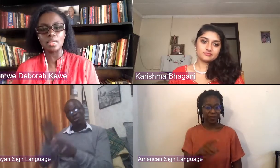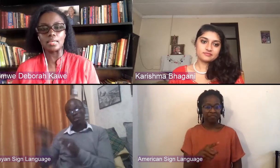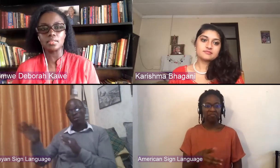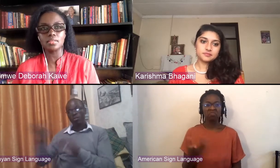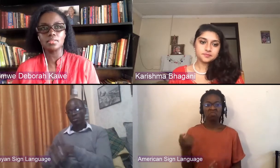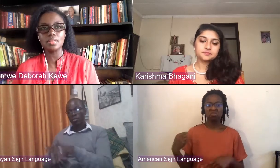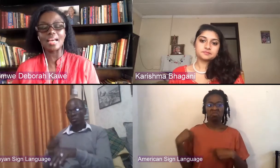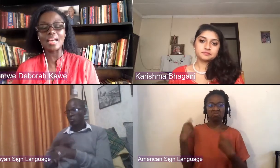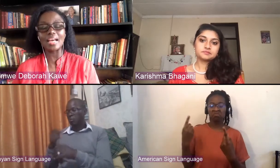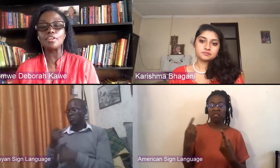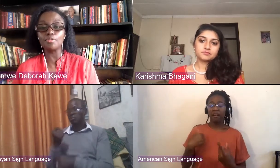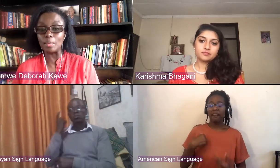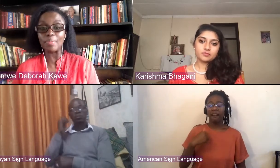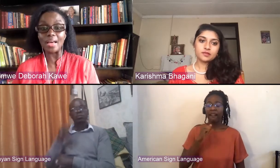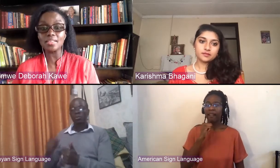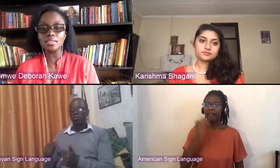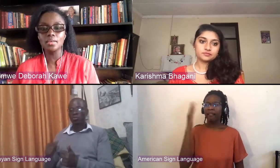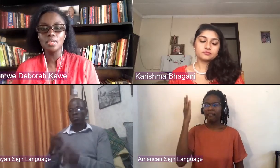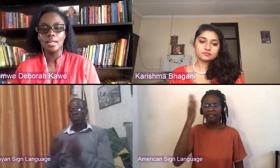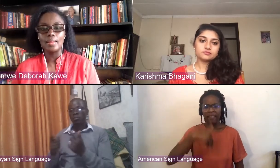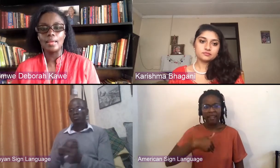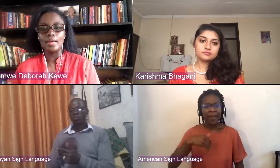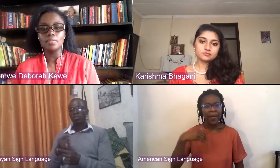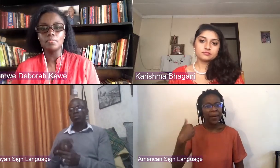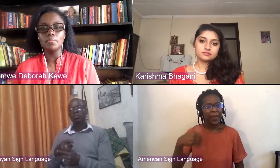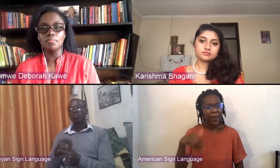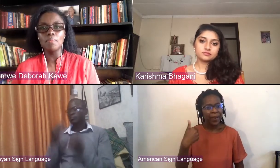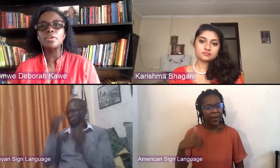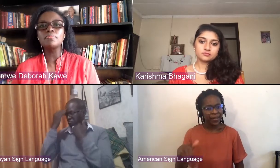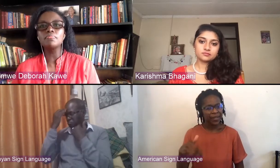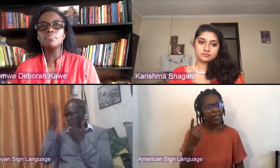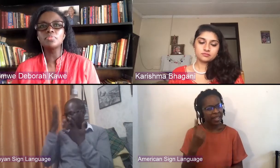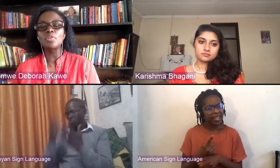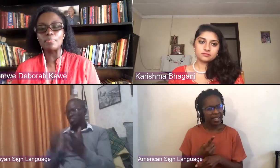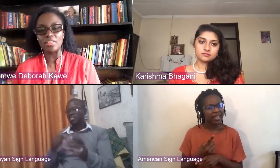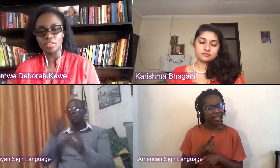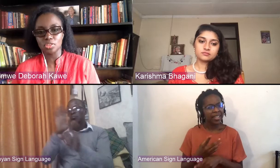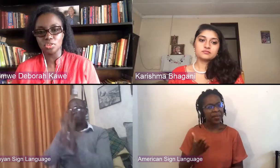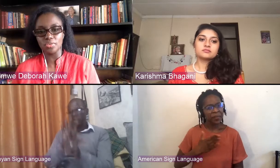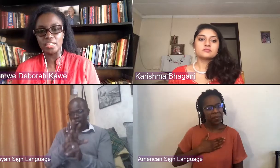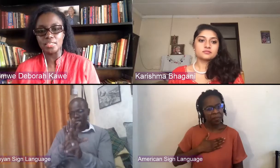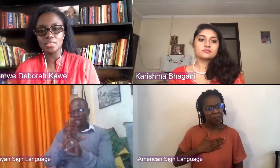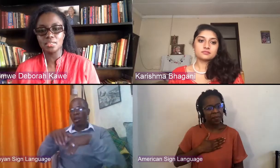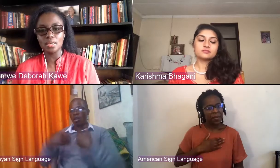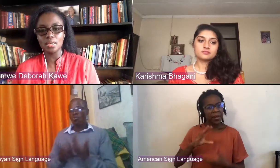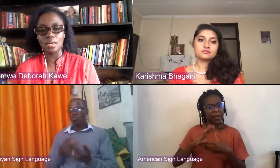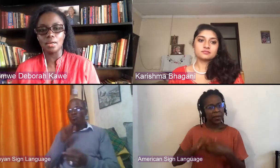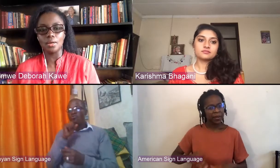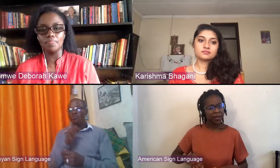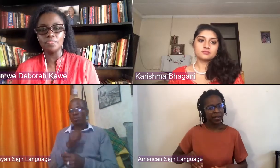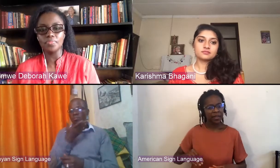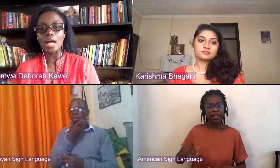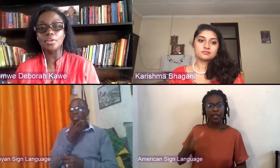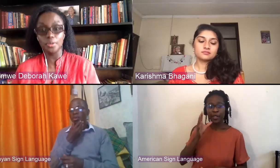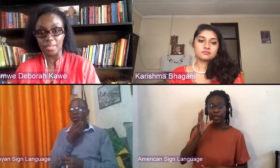that the kind of impact that my grandmother's stories had on me,